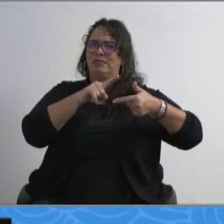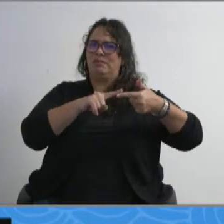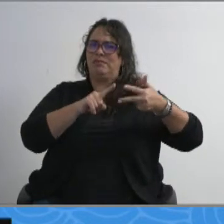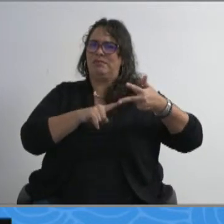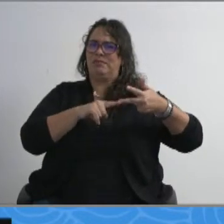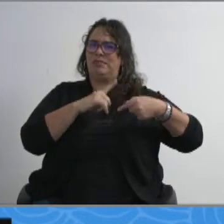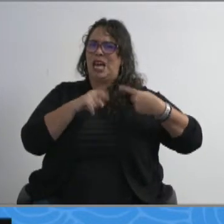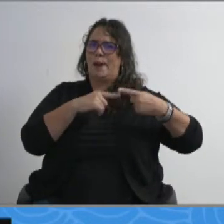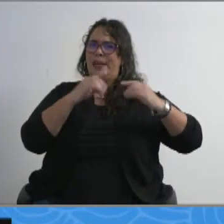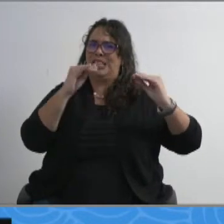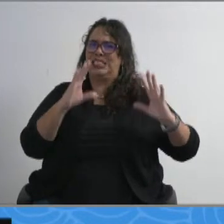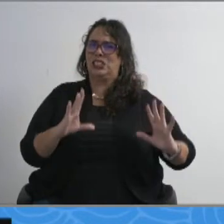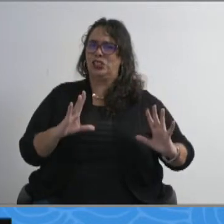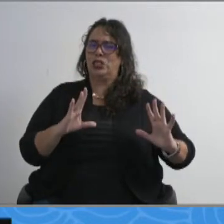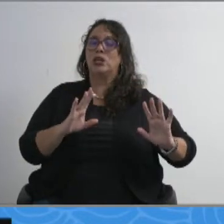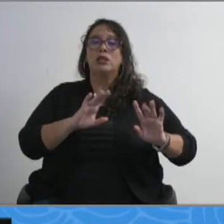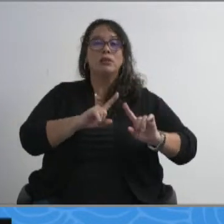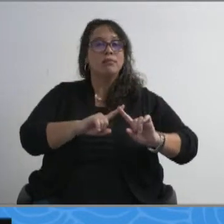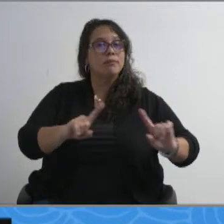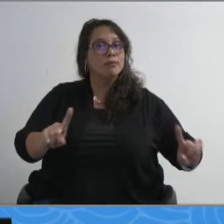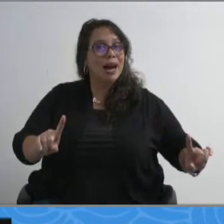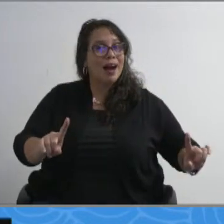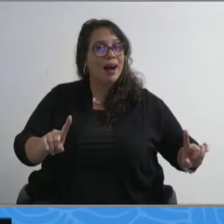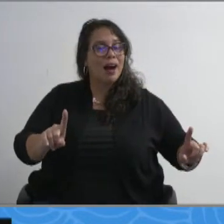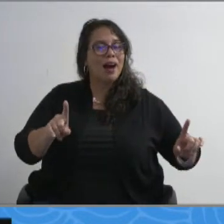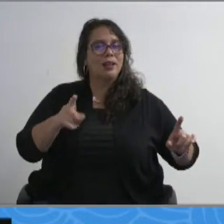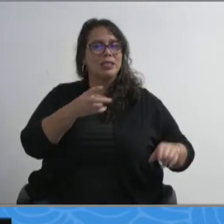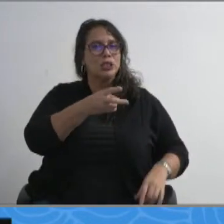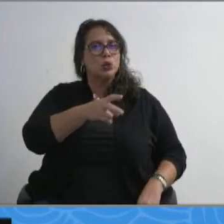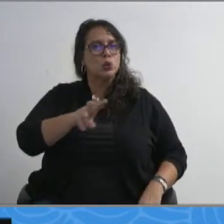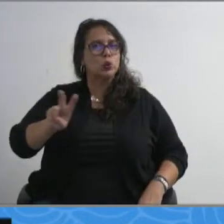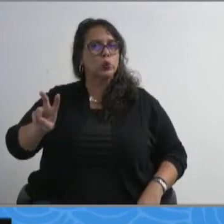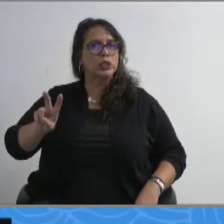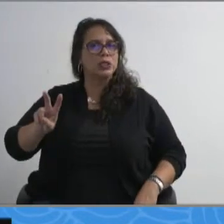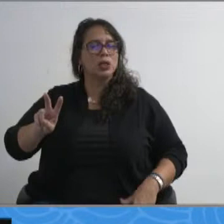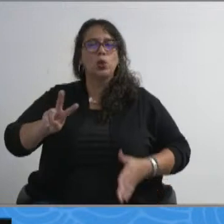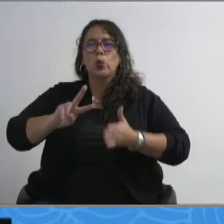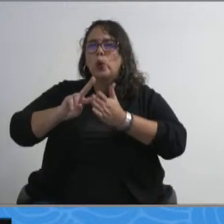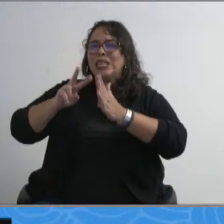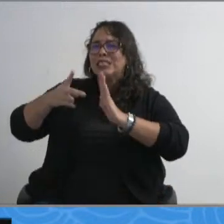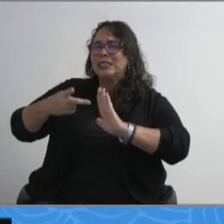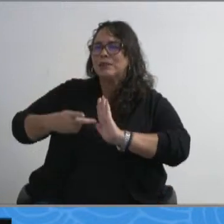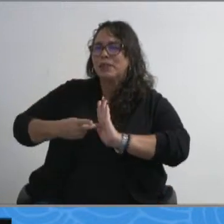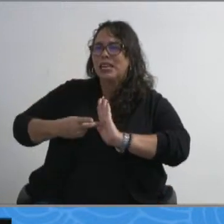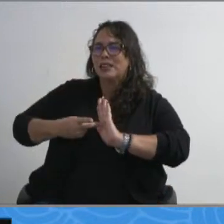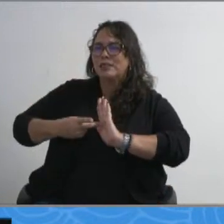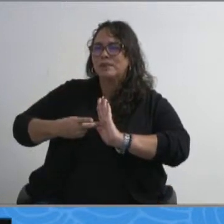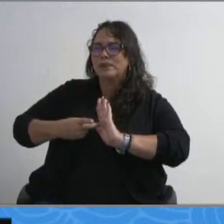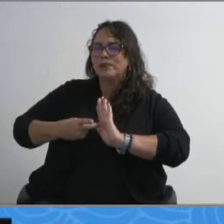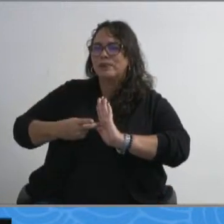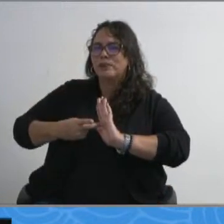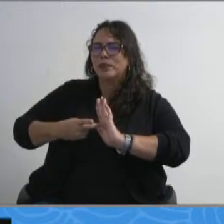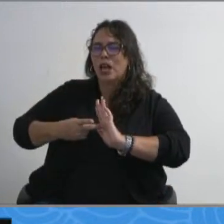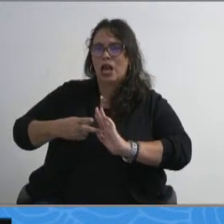But I'm gonna switch into let's talk about that and how they define it. Because when I look at ineffective, I'm like,